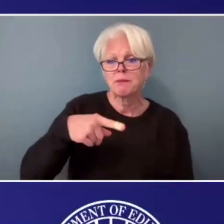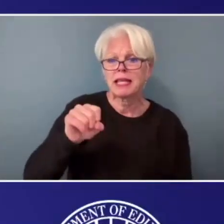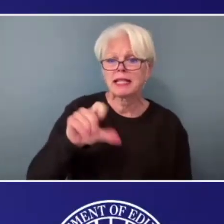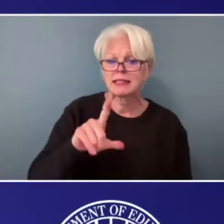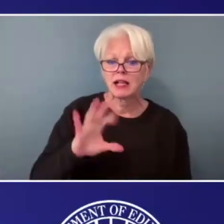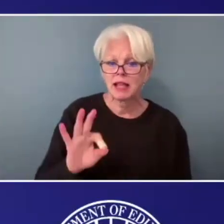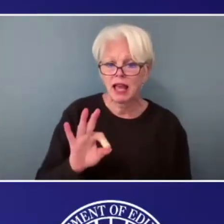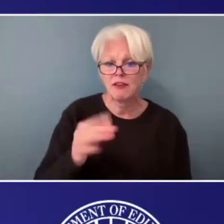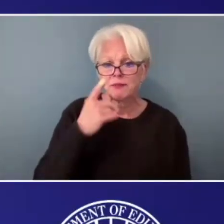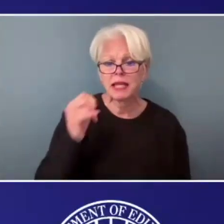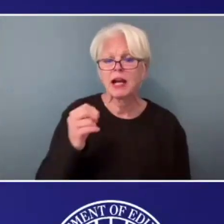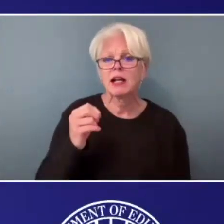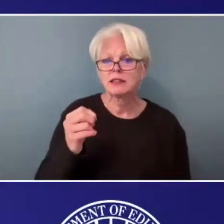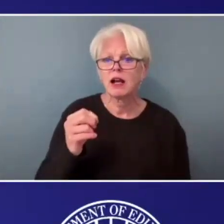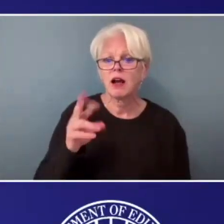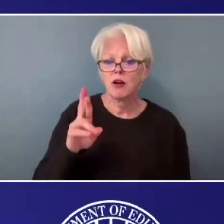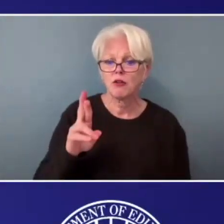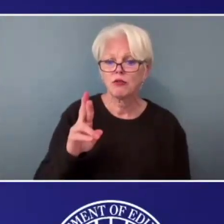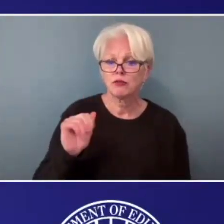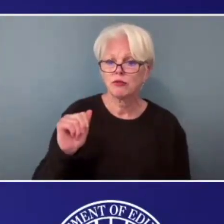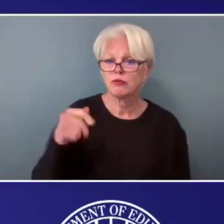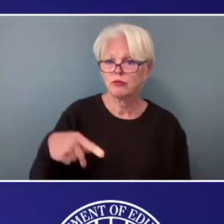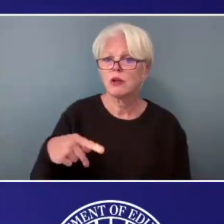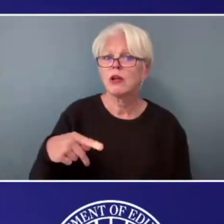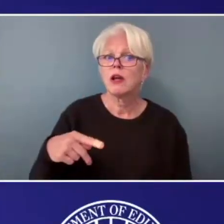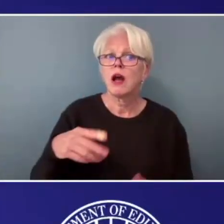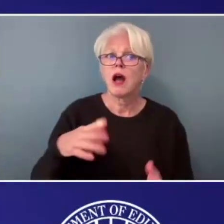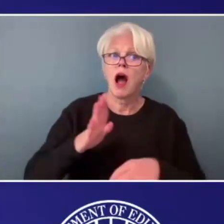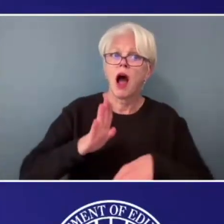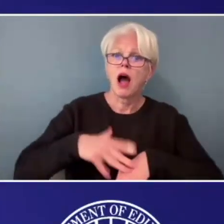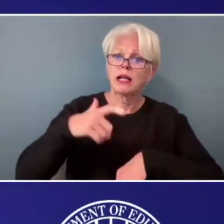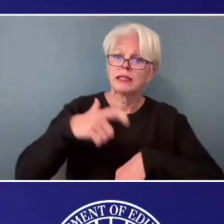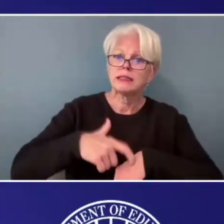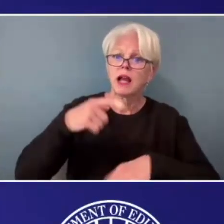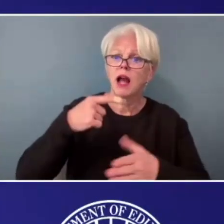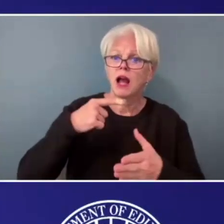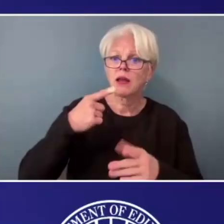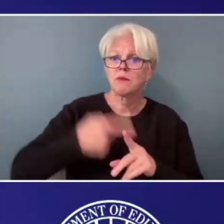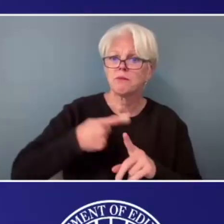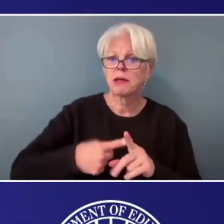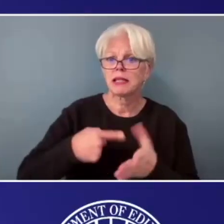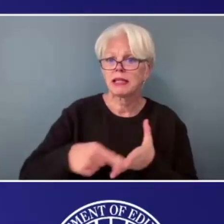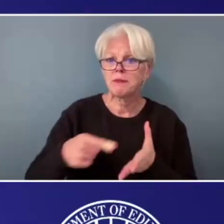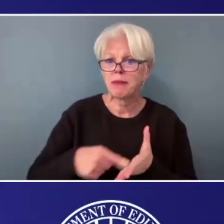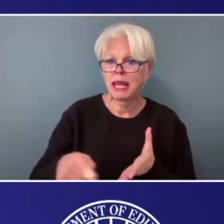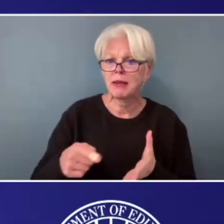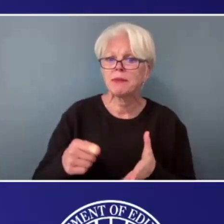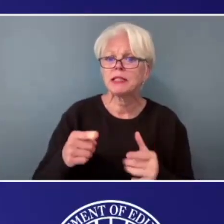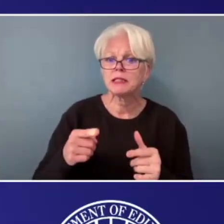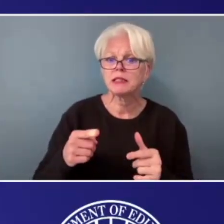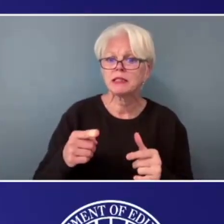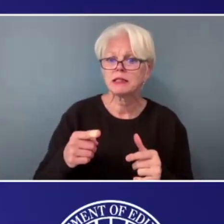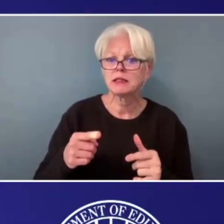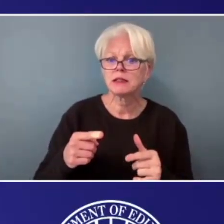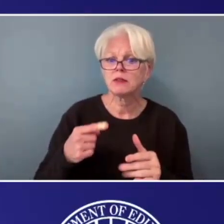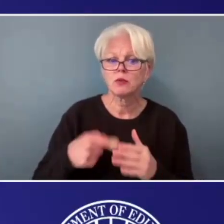Plan's on-time monthly payments, it is the expectation that payments are